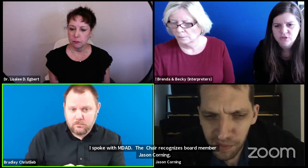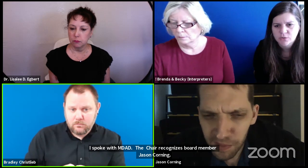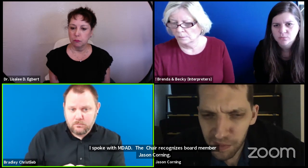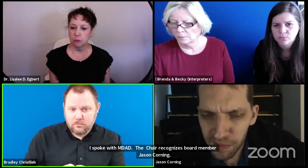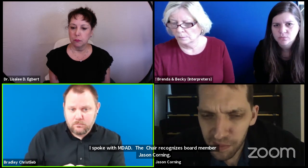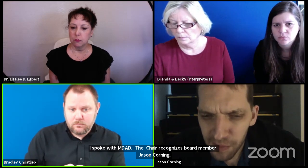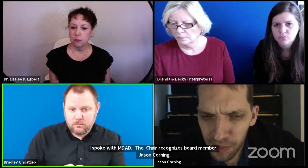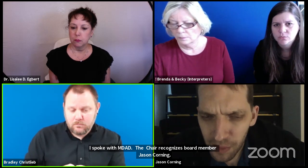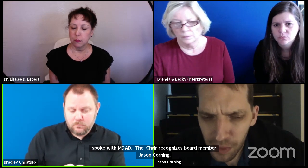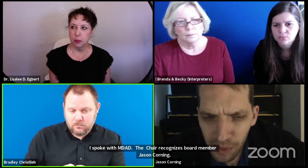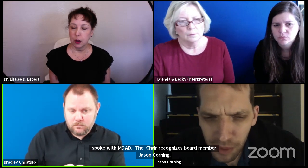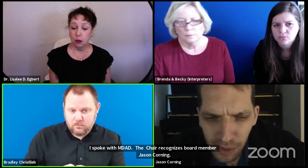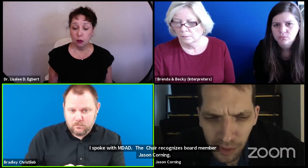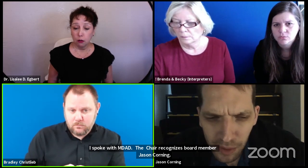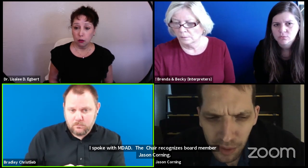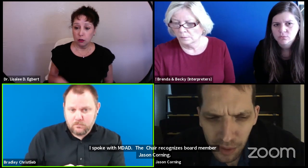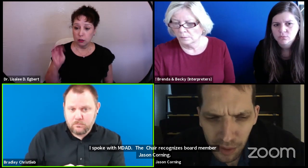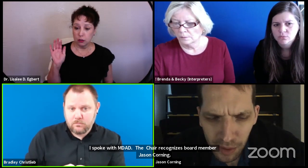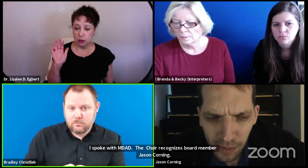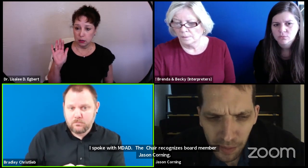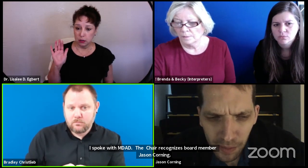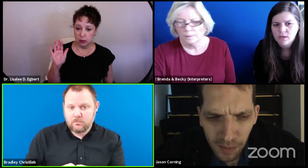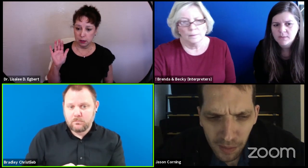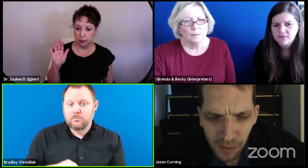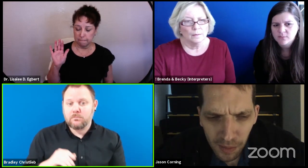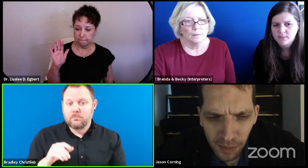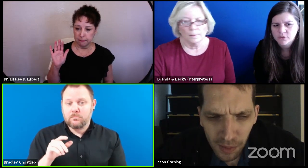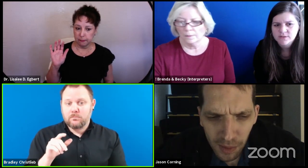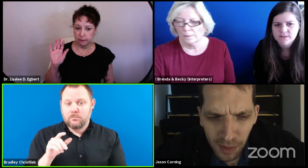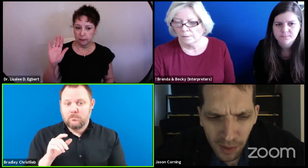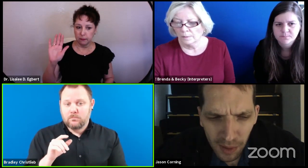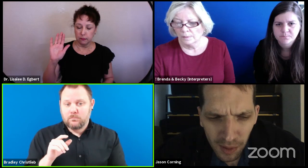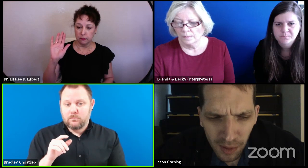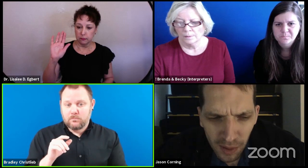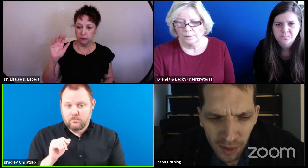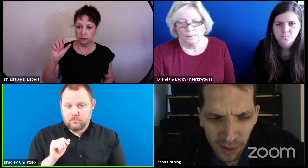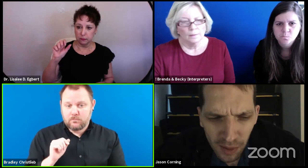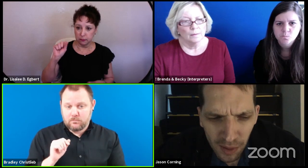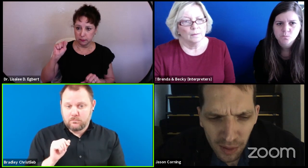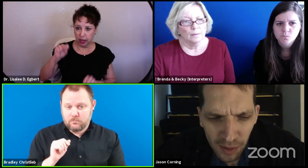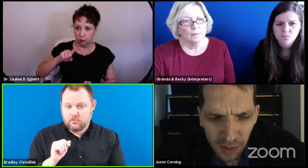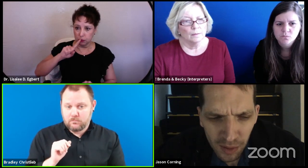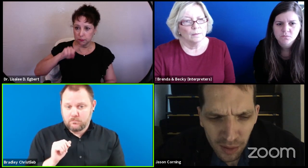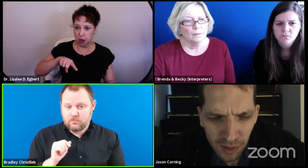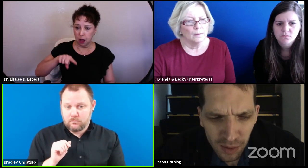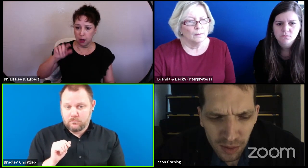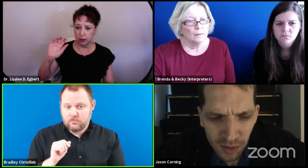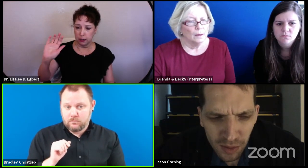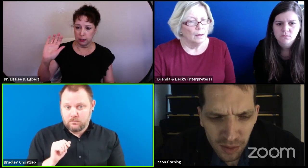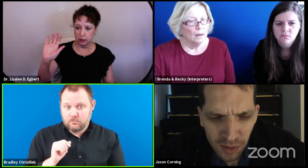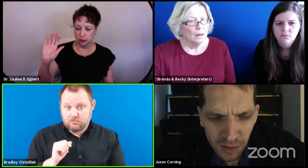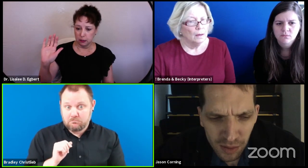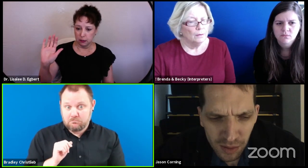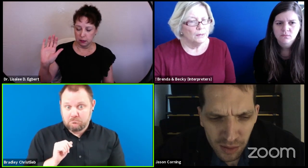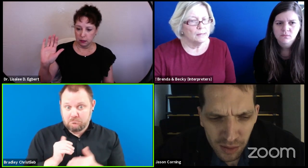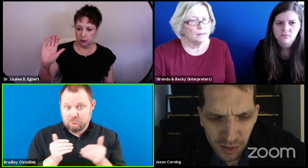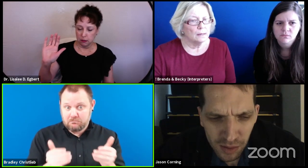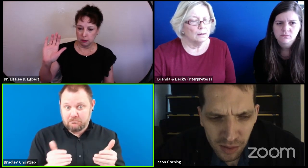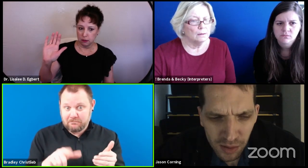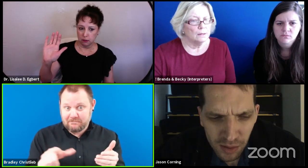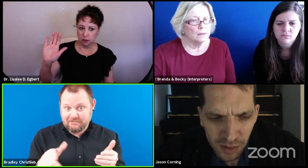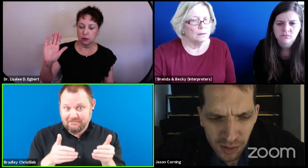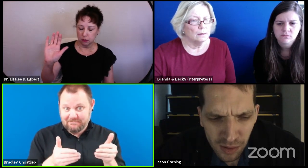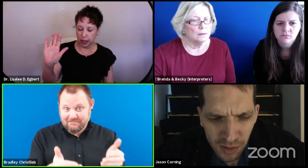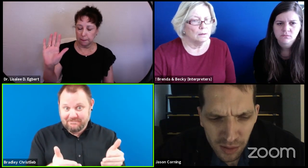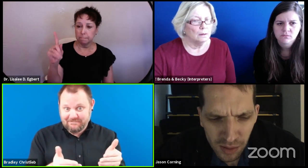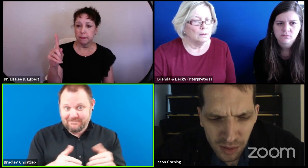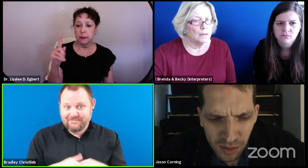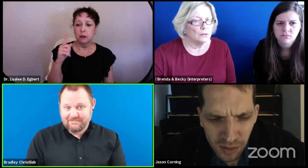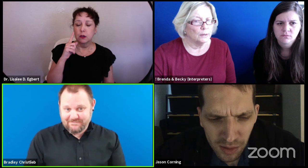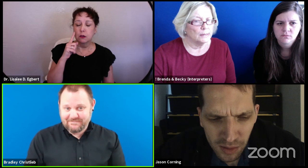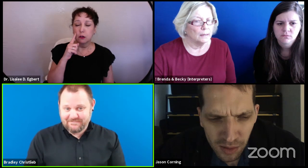issue, how many of the members.